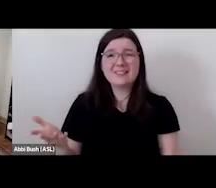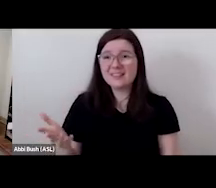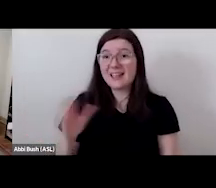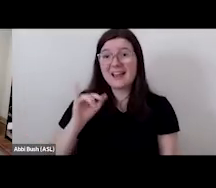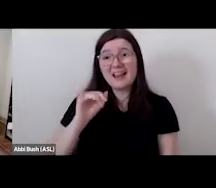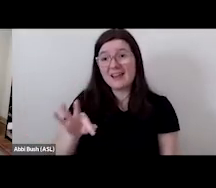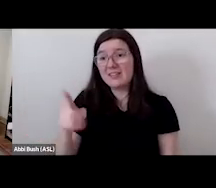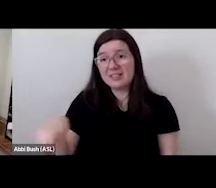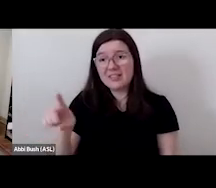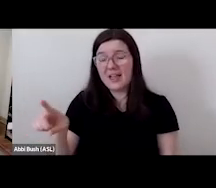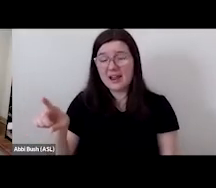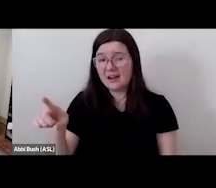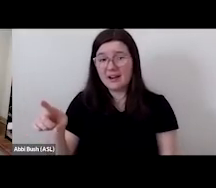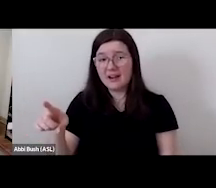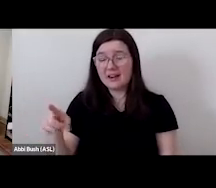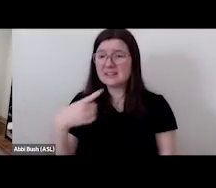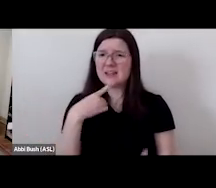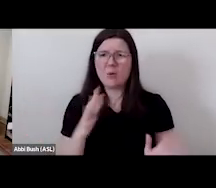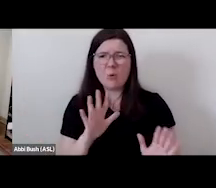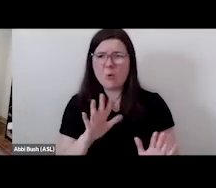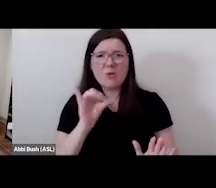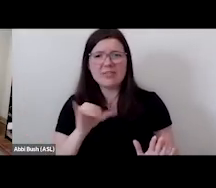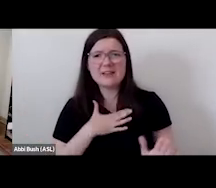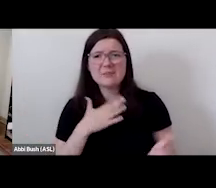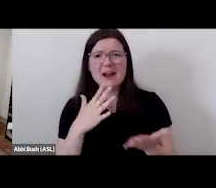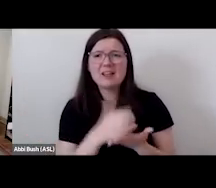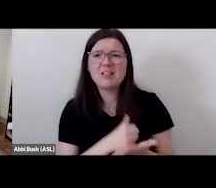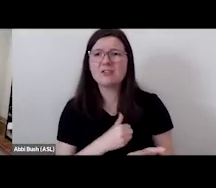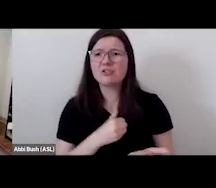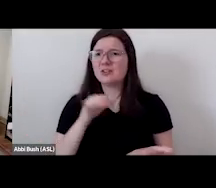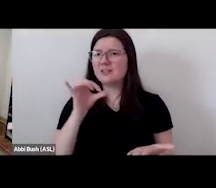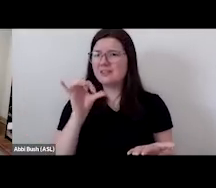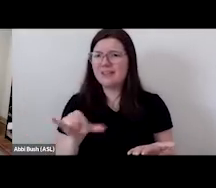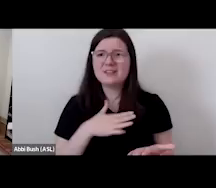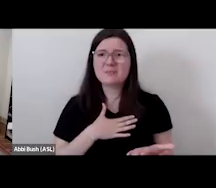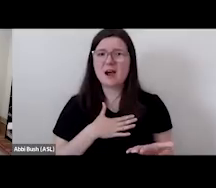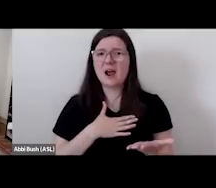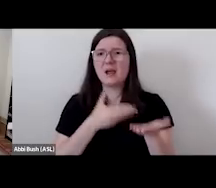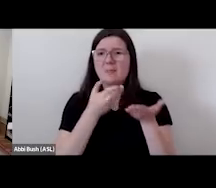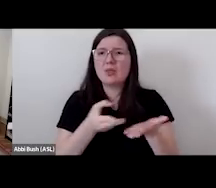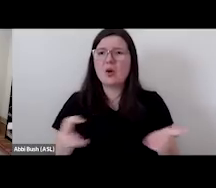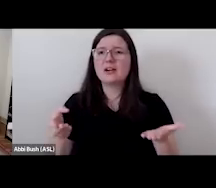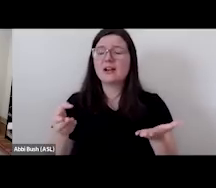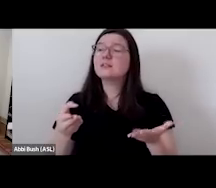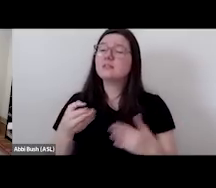if they're calling these things my collection, use that language 'cause it's gonna show them that you're listening and it's gonna show them